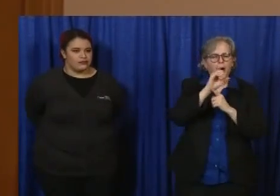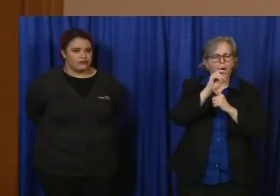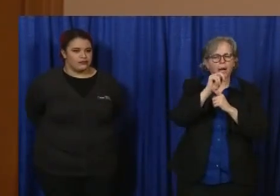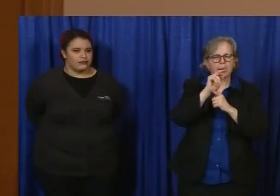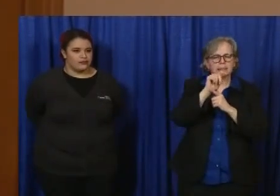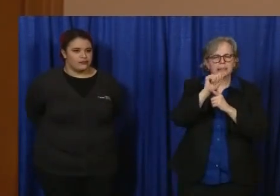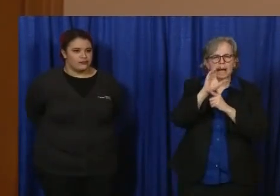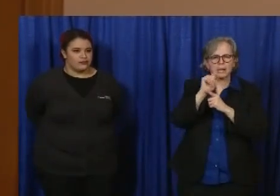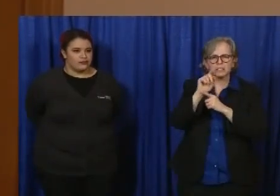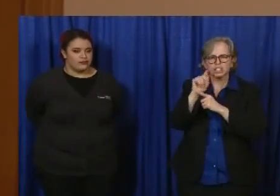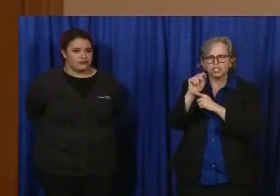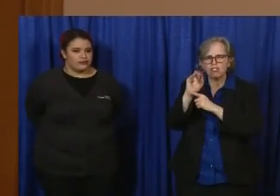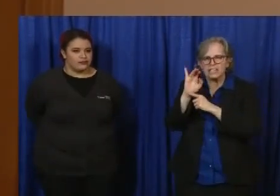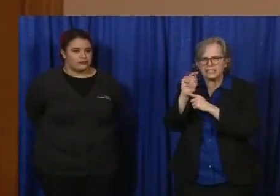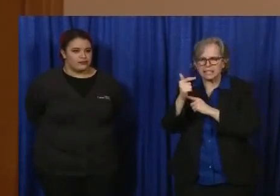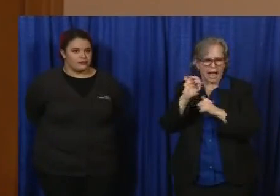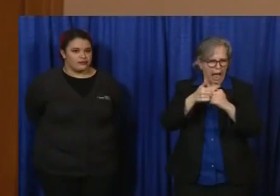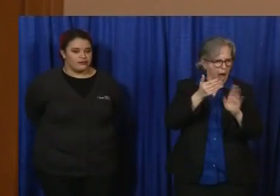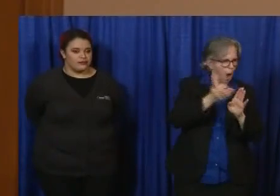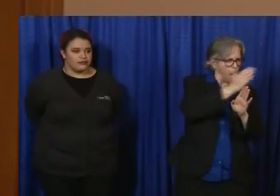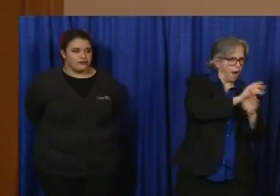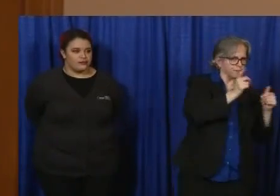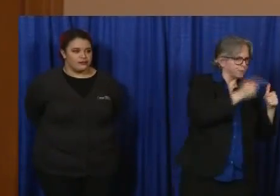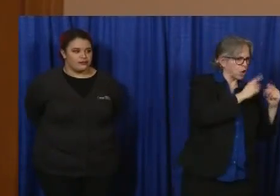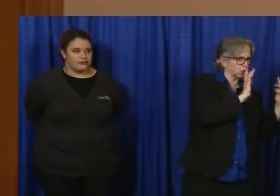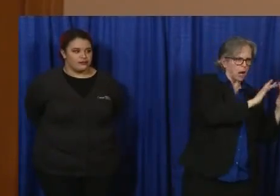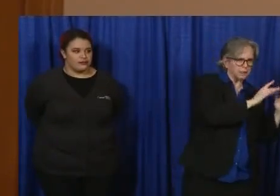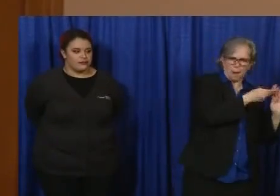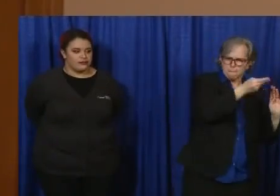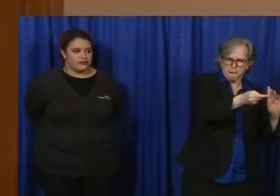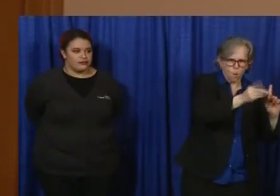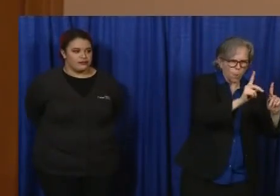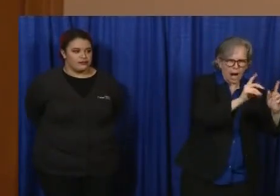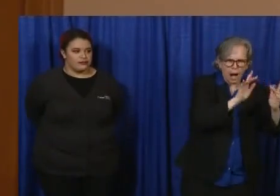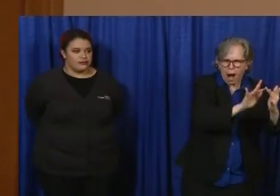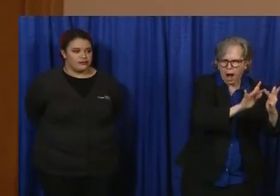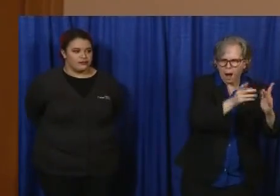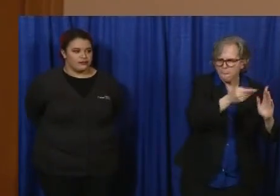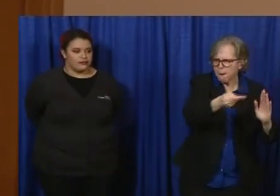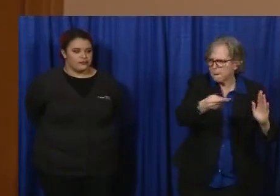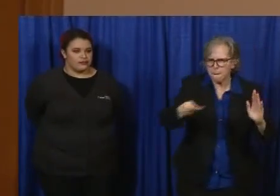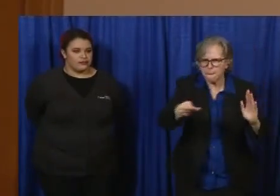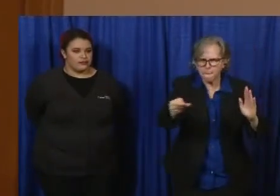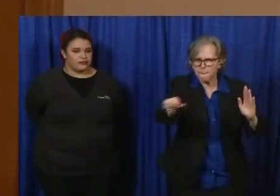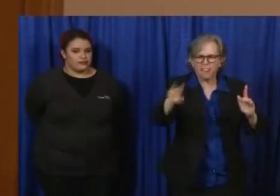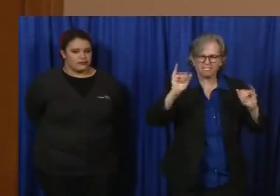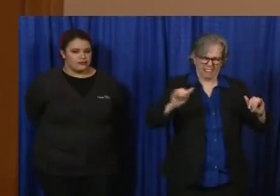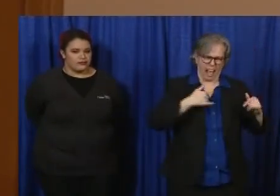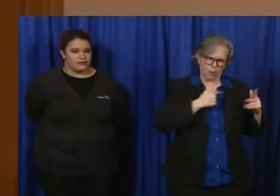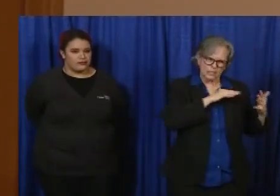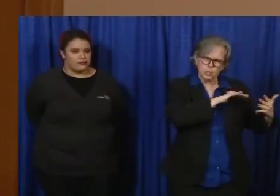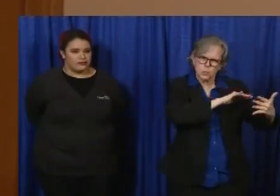TO THE BASICS THAT WE DID IN THE BEGINNING WHICH IS EXTENSIVE BUT INDICATION OF SOMEONE WHO'S INFECTED AND CONTRACT CHASING MEETING BOOTS